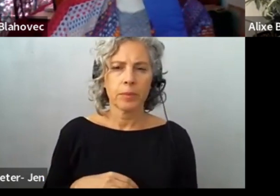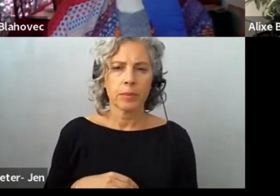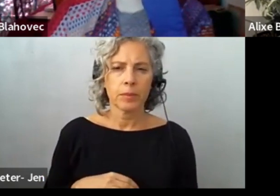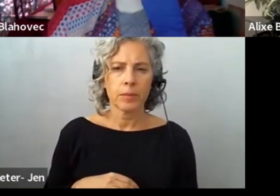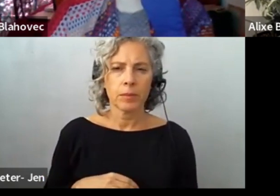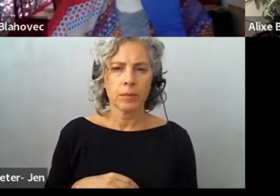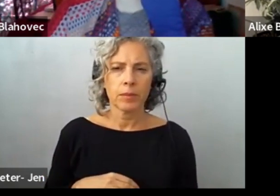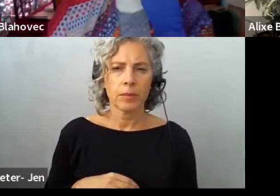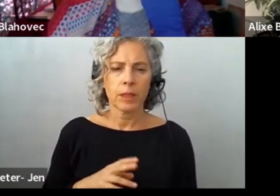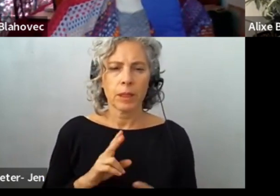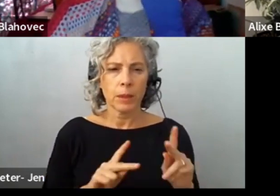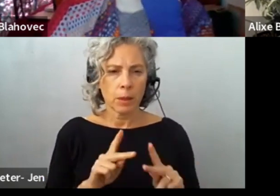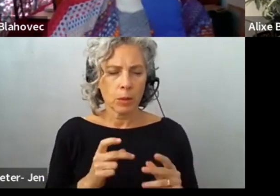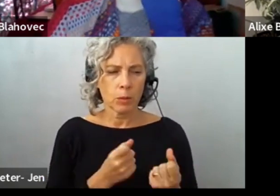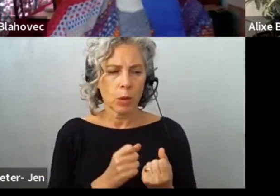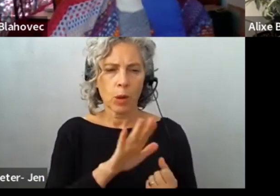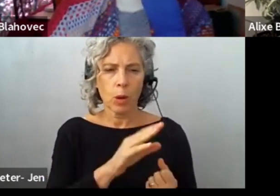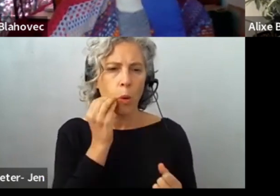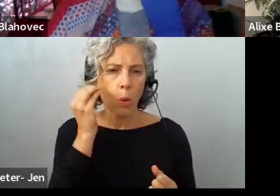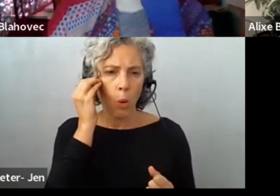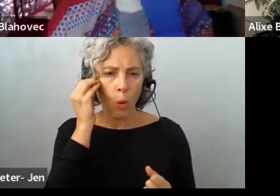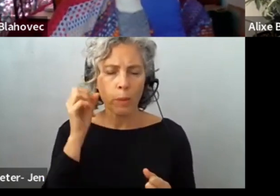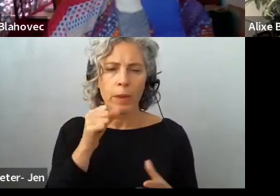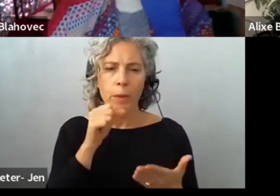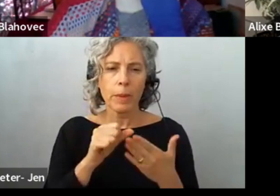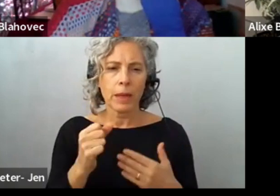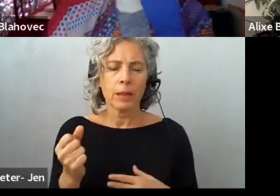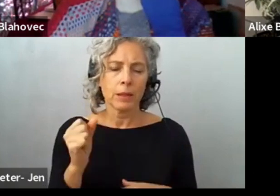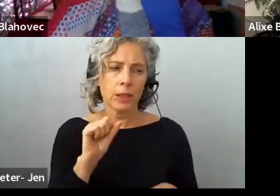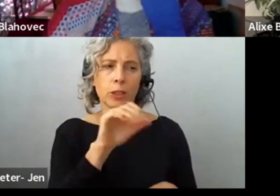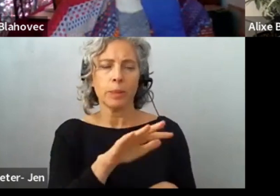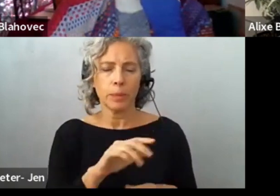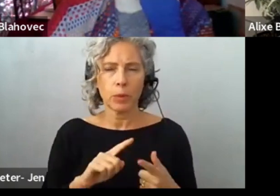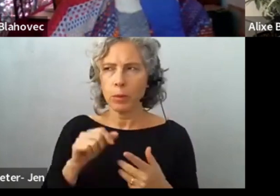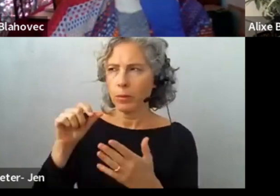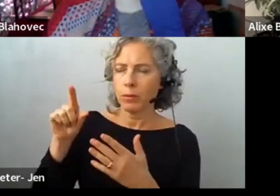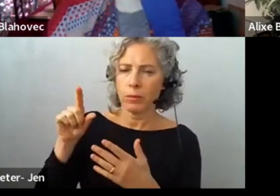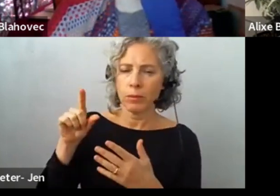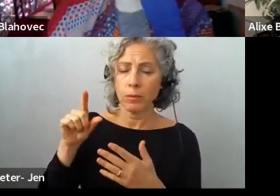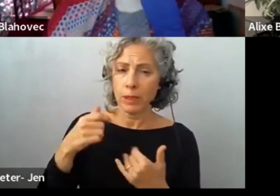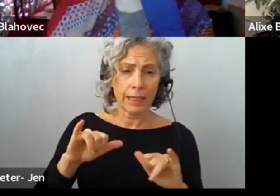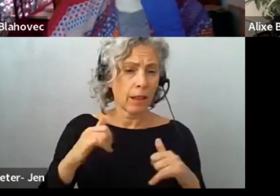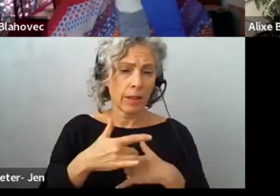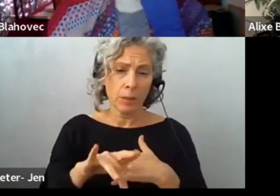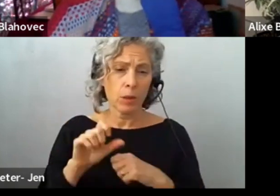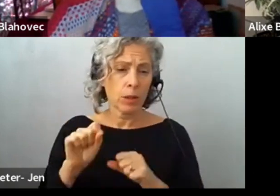support houses, and they were mailed and shipped to us. Um, they're still available, we can always pick them up at the